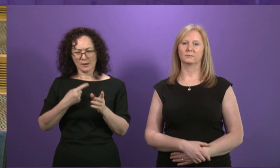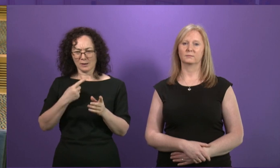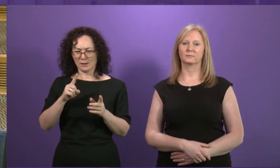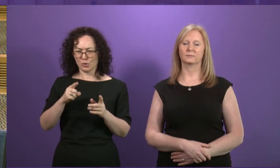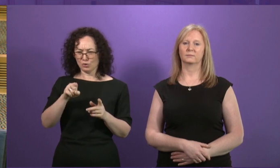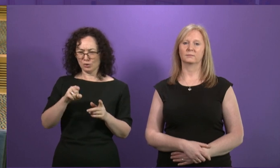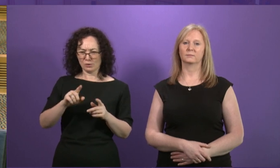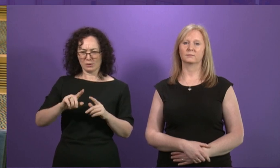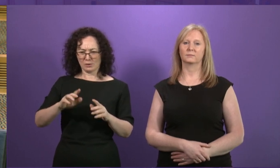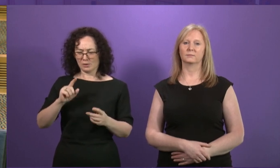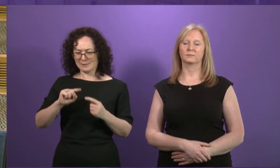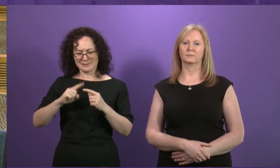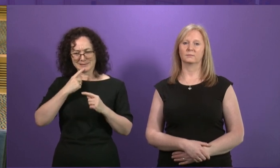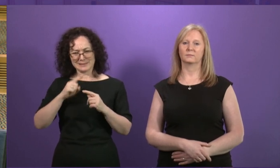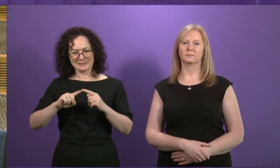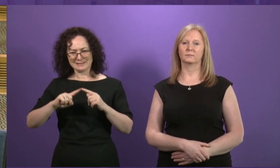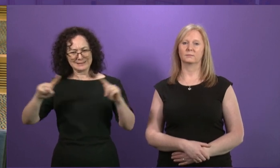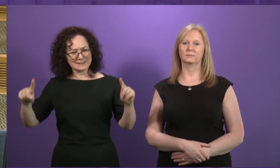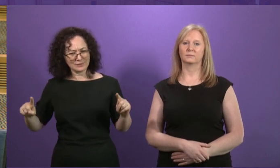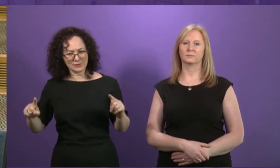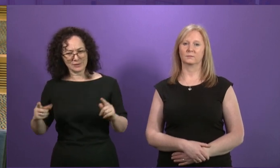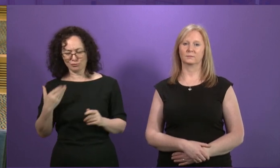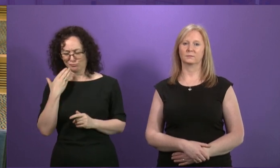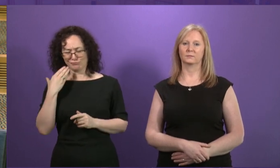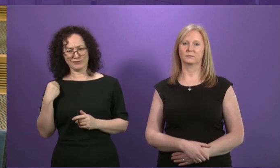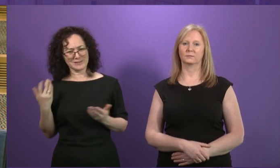manifesto, they advocated for merger, saying: